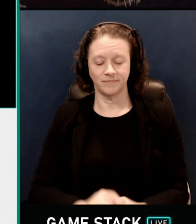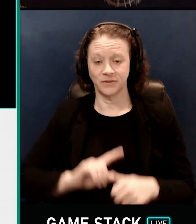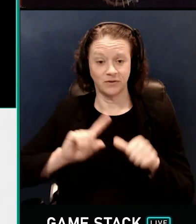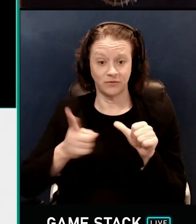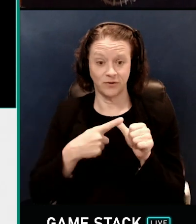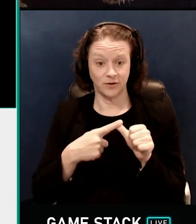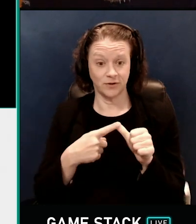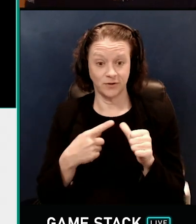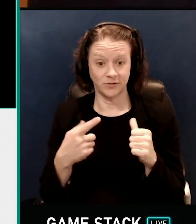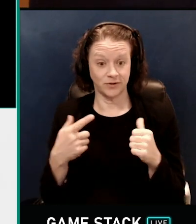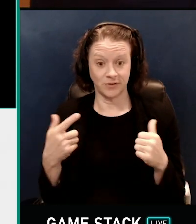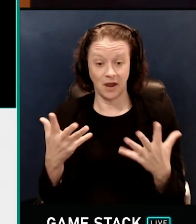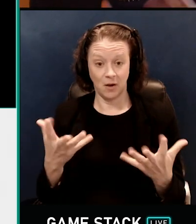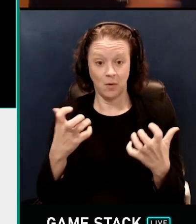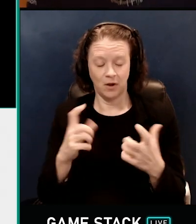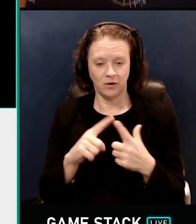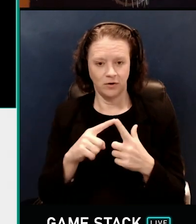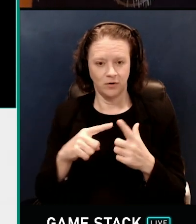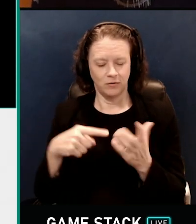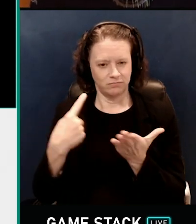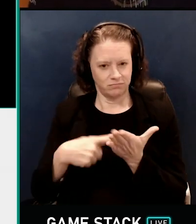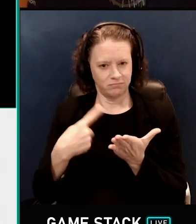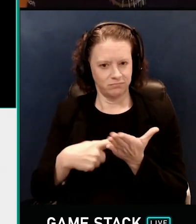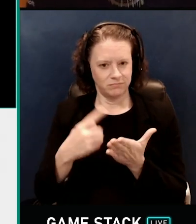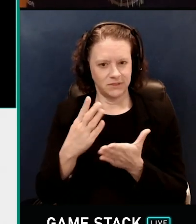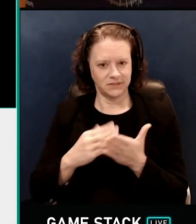First, I'd like to revisit some of the concepts my